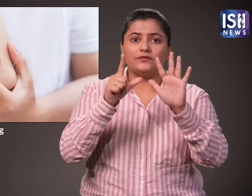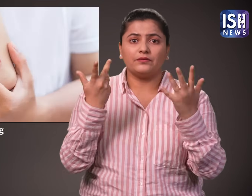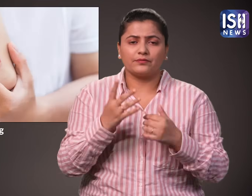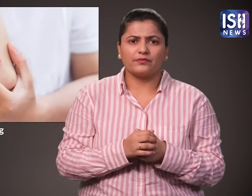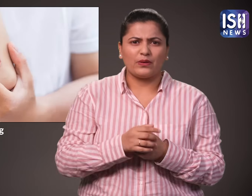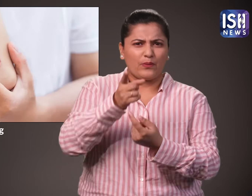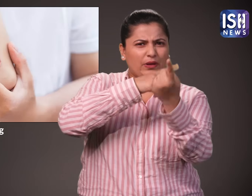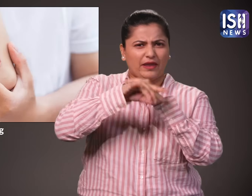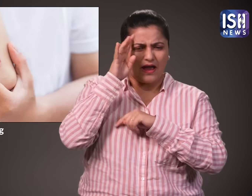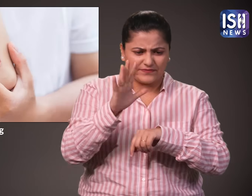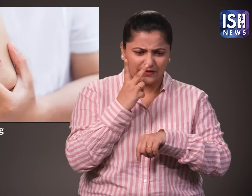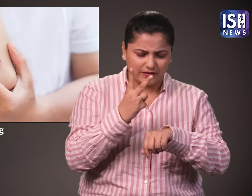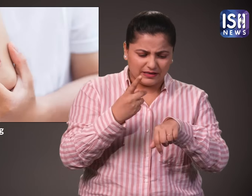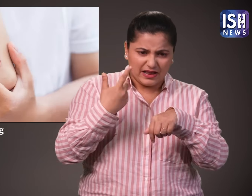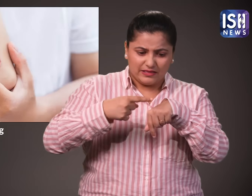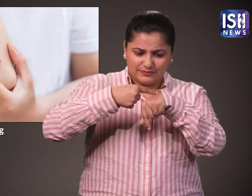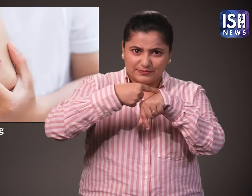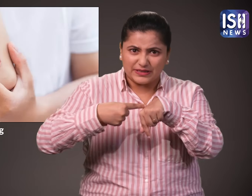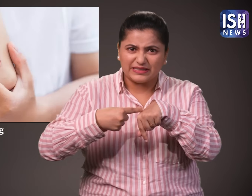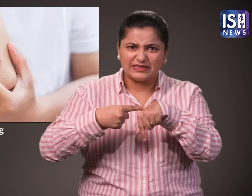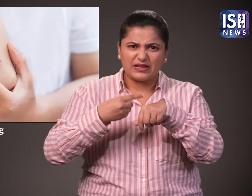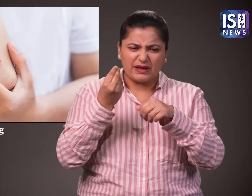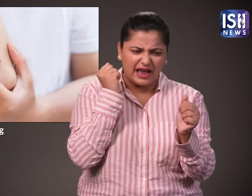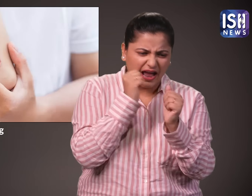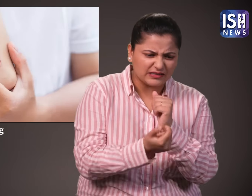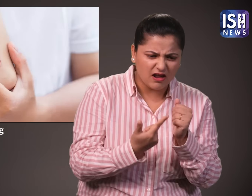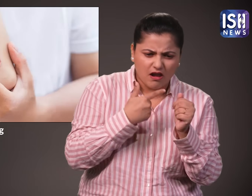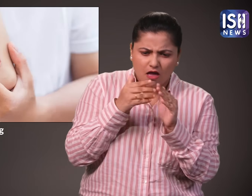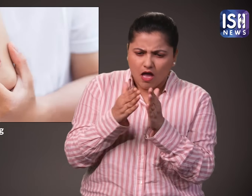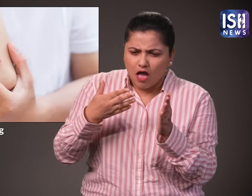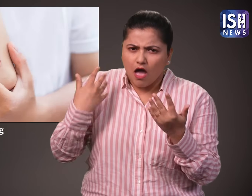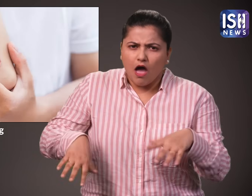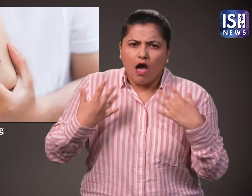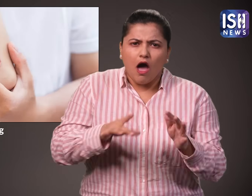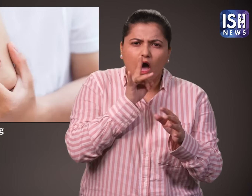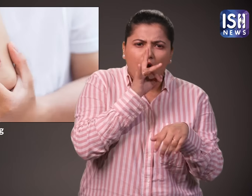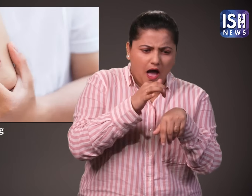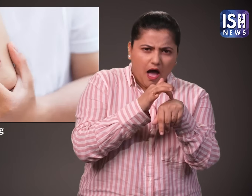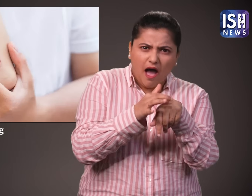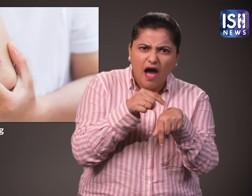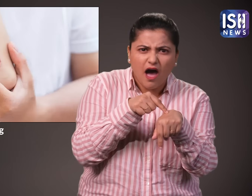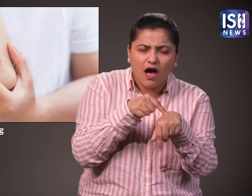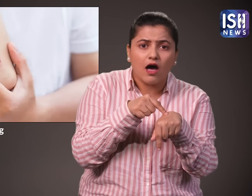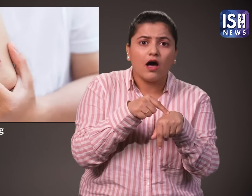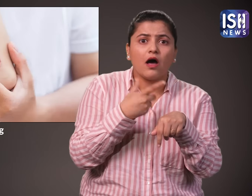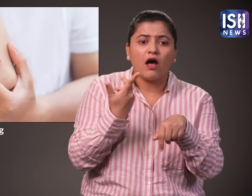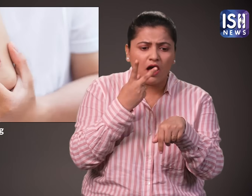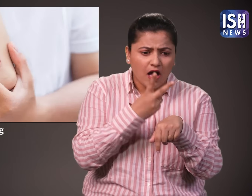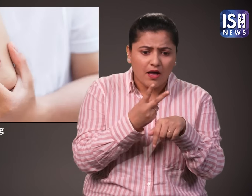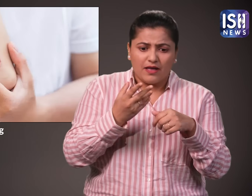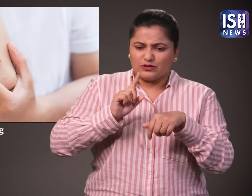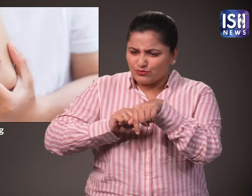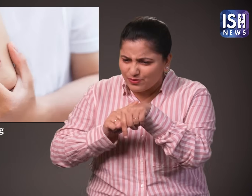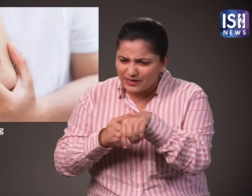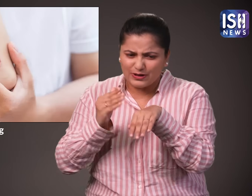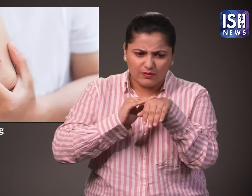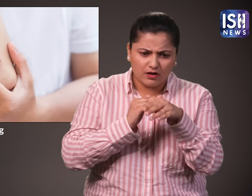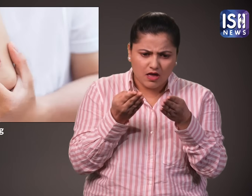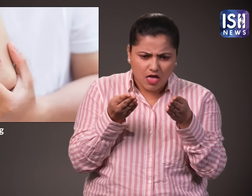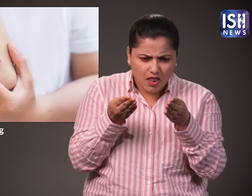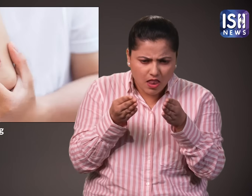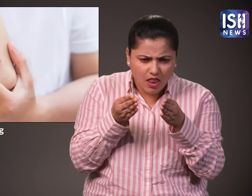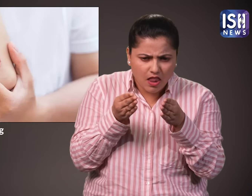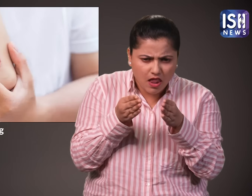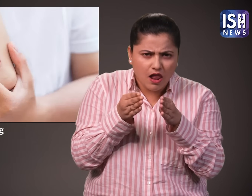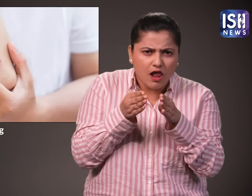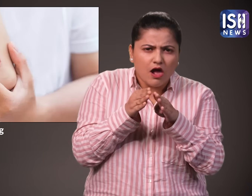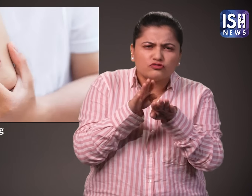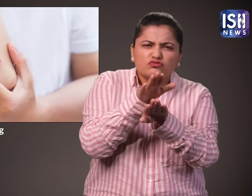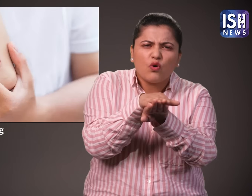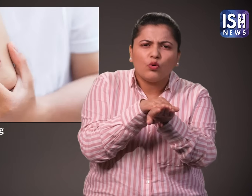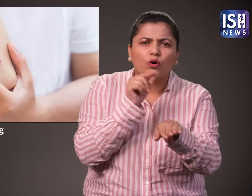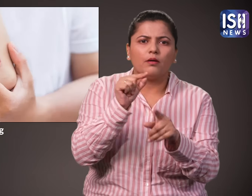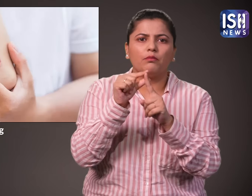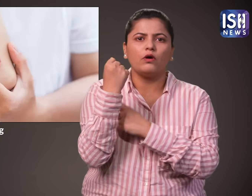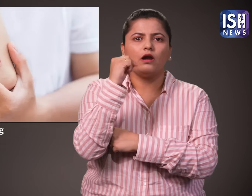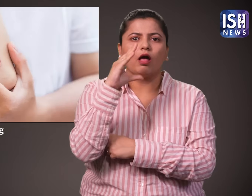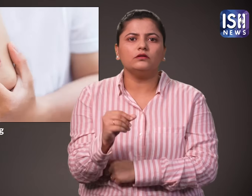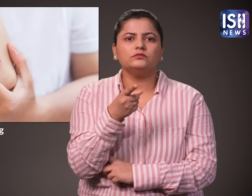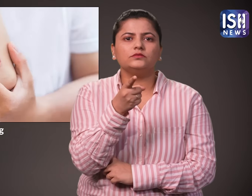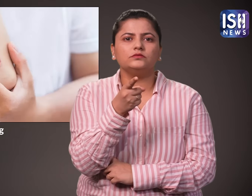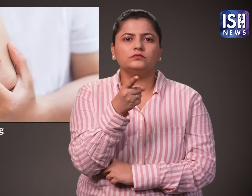7. Due to low protein levels, cuts or wounds heal slowly and take longer to repair.